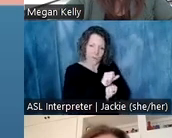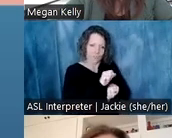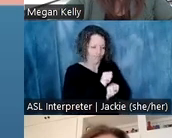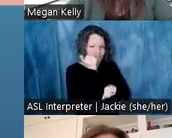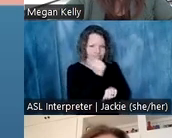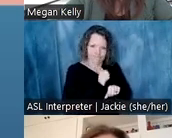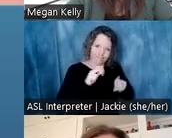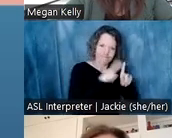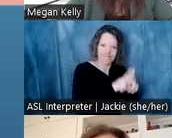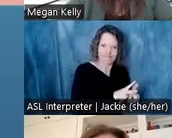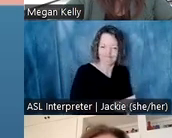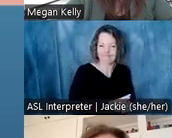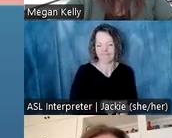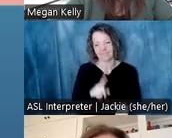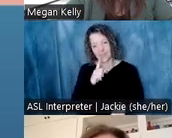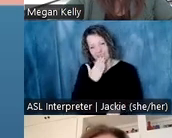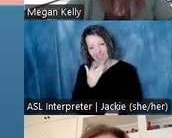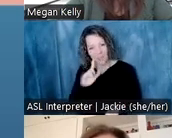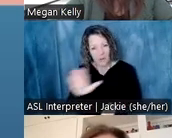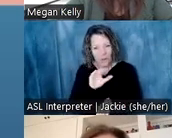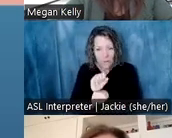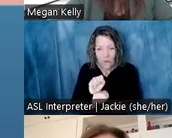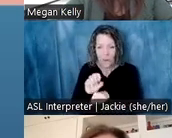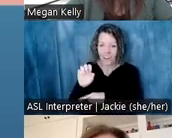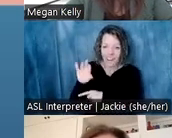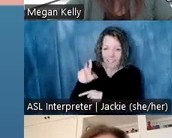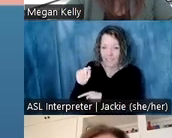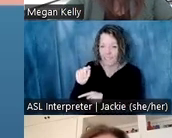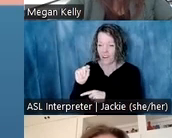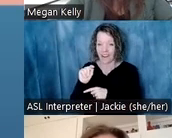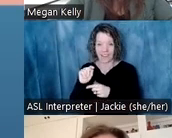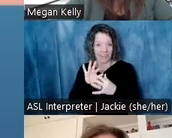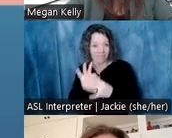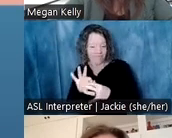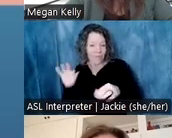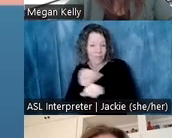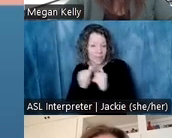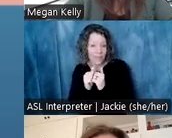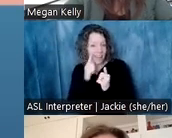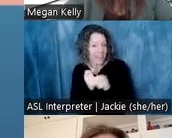privilege to be part of this event and I look forward to doing this again next year.